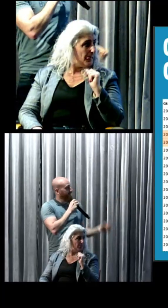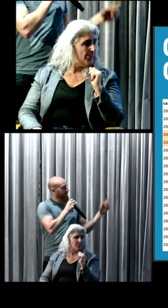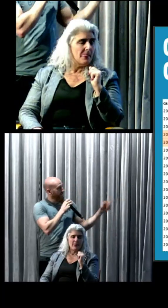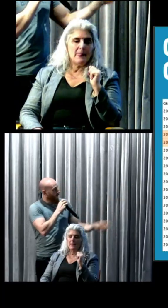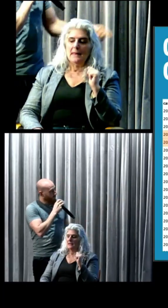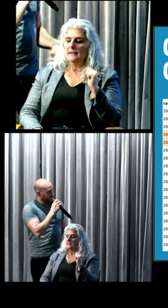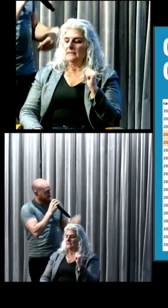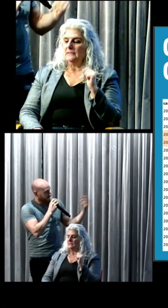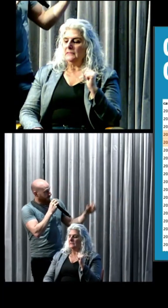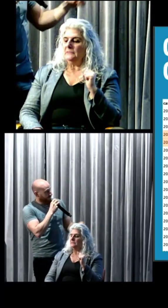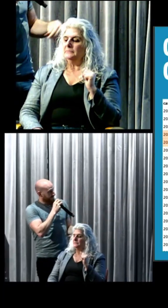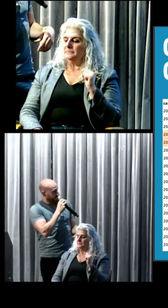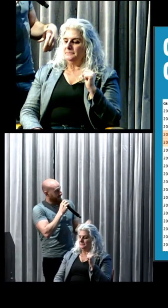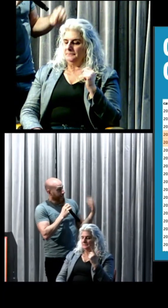comprehensible to our visitors.